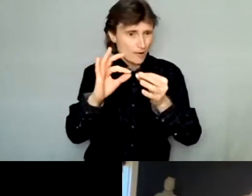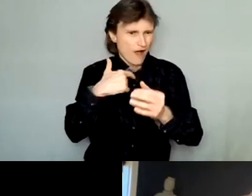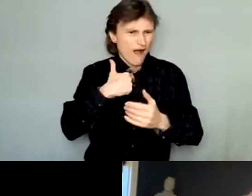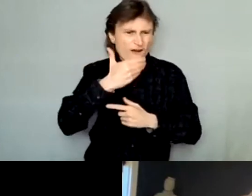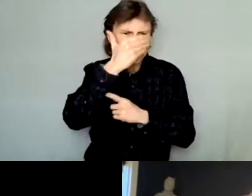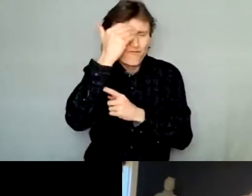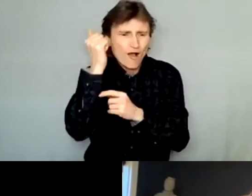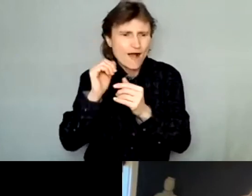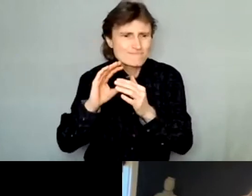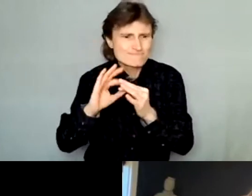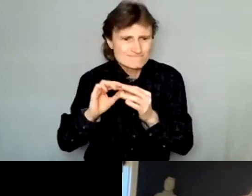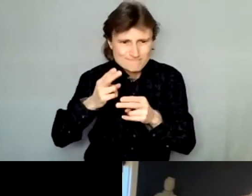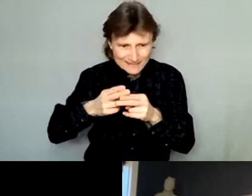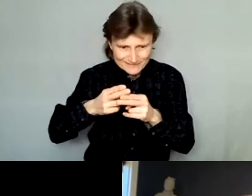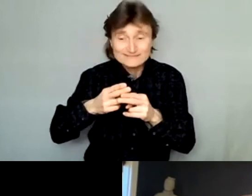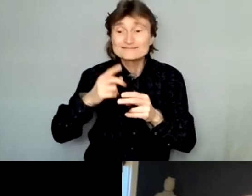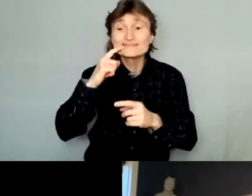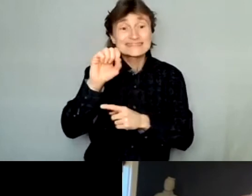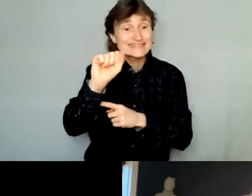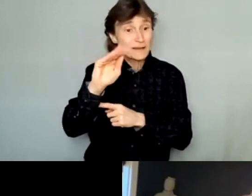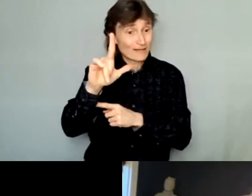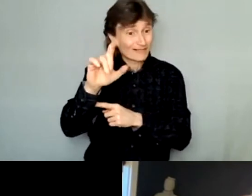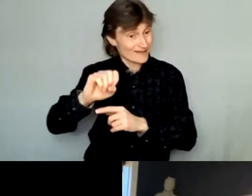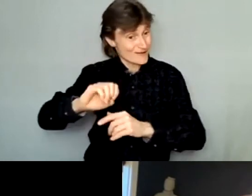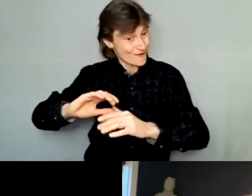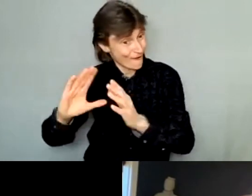earlier after Sable spoke.